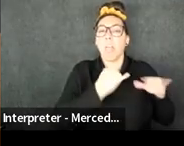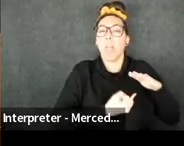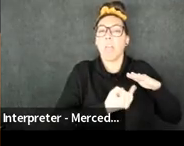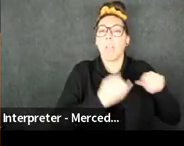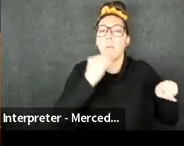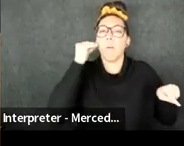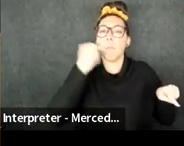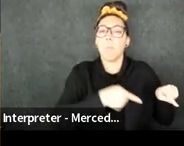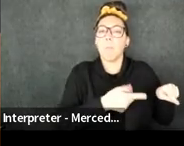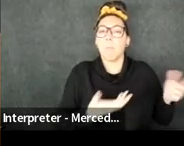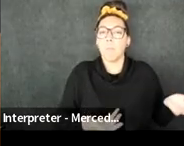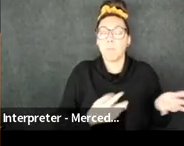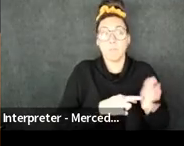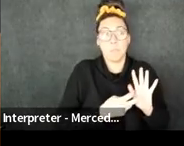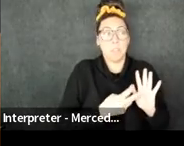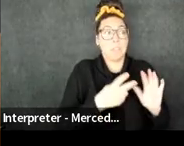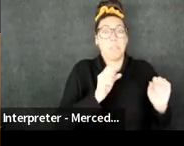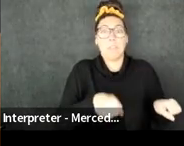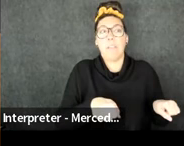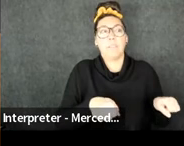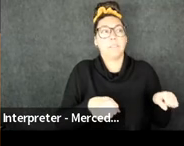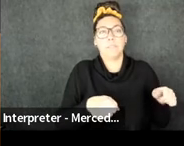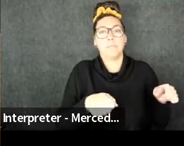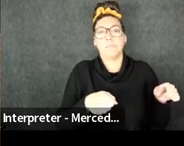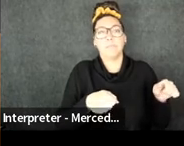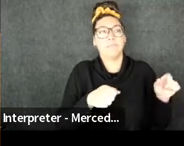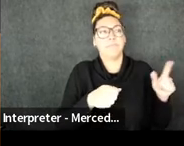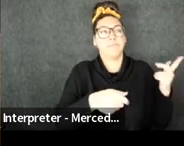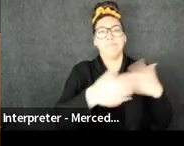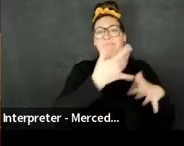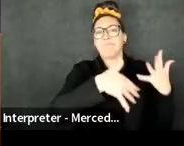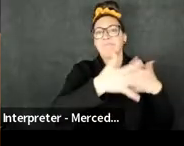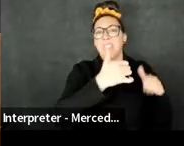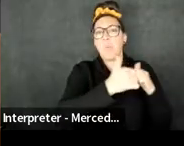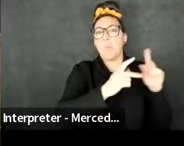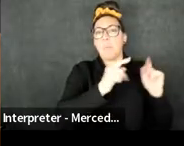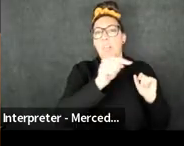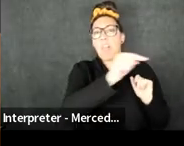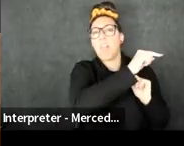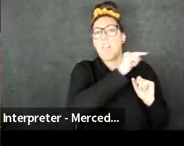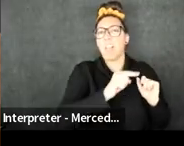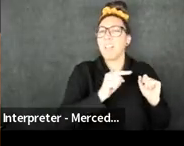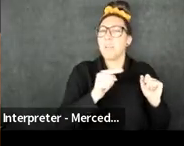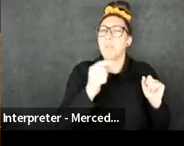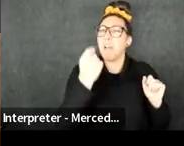you know, hang up everyone else and, you know, try to get away from things. I'm trying to avoid.